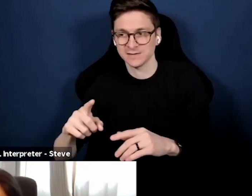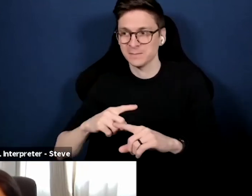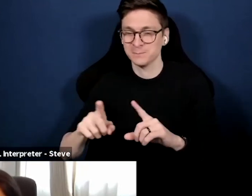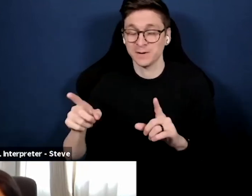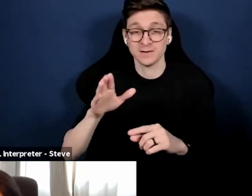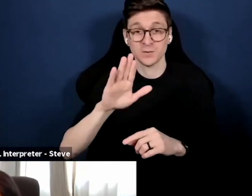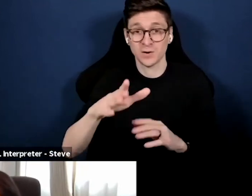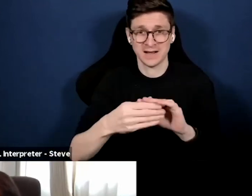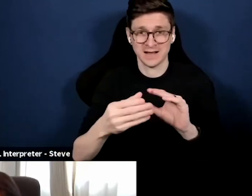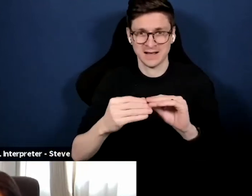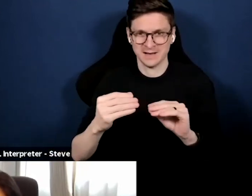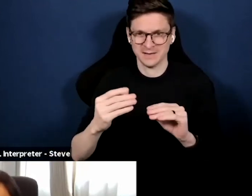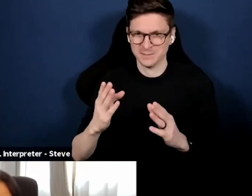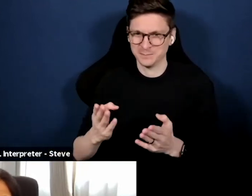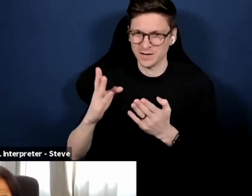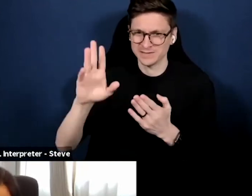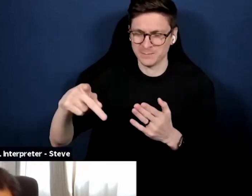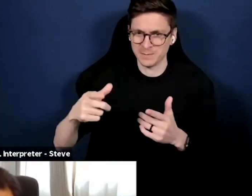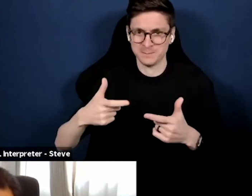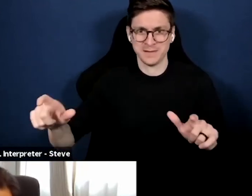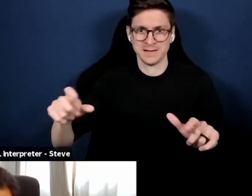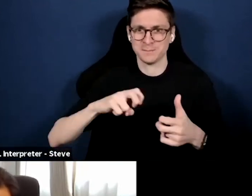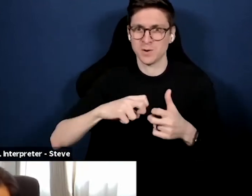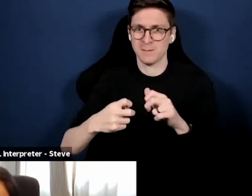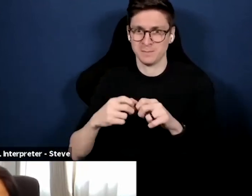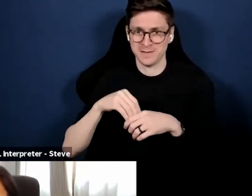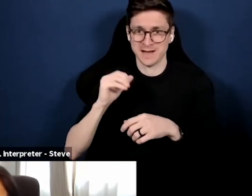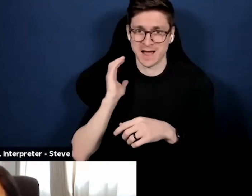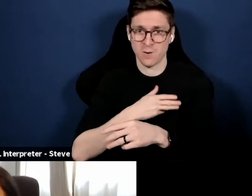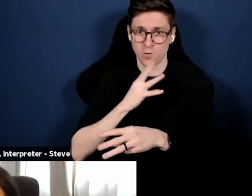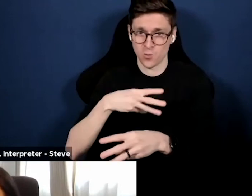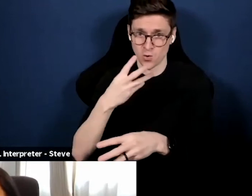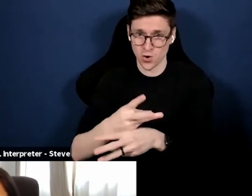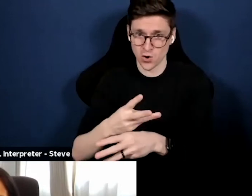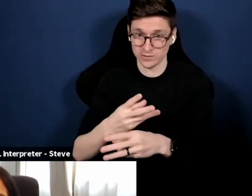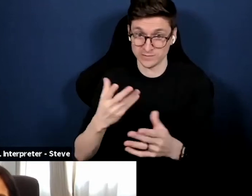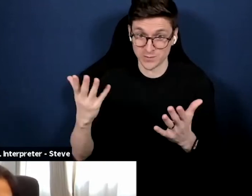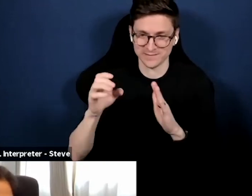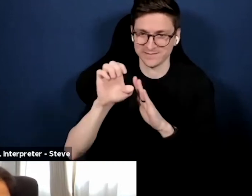currently experiencing in our world the ethical part of it uh you said that you want to make it